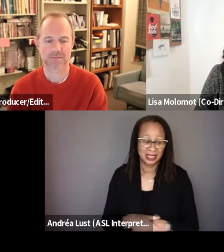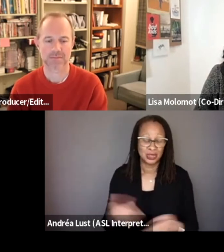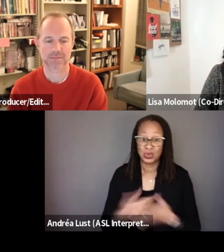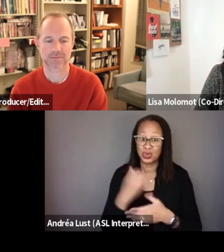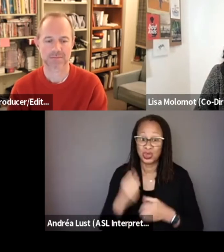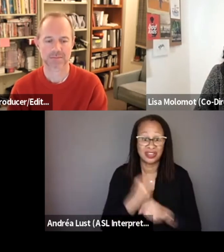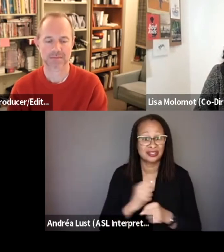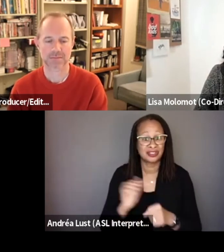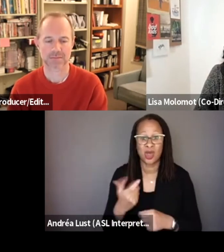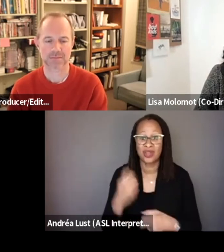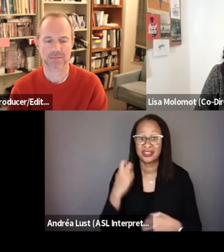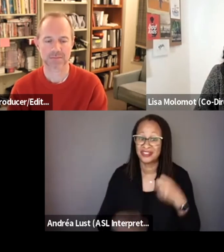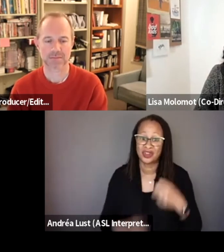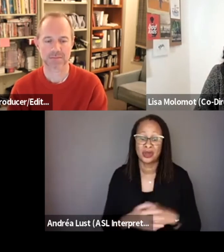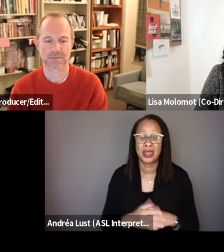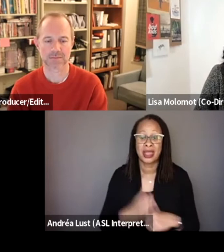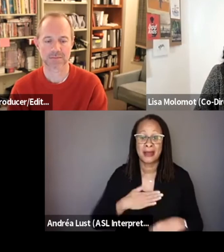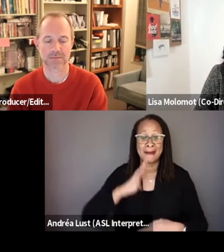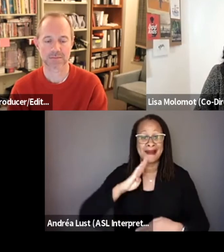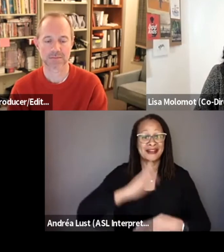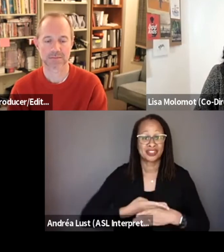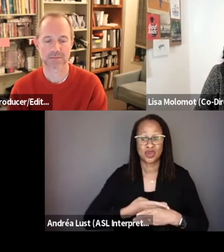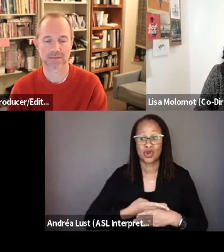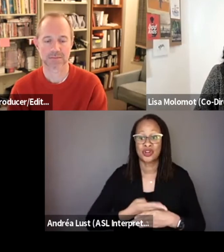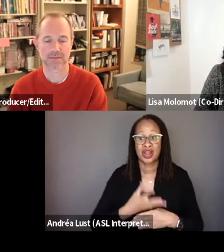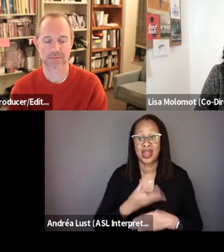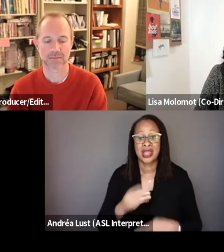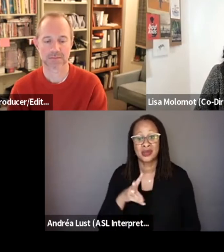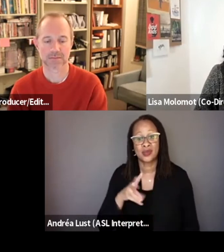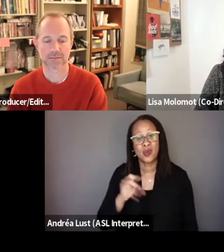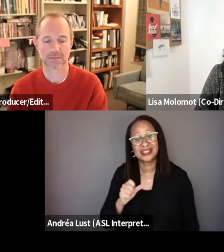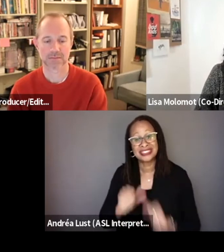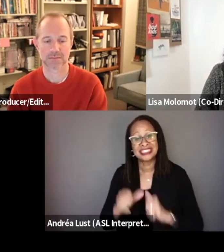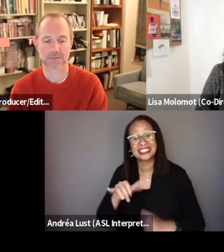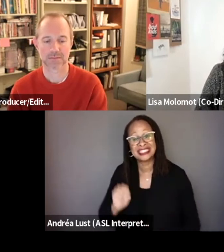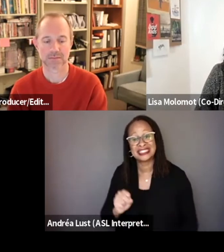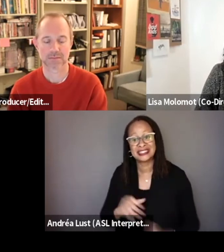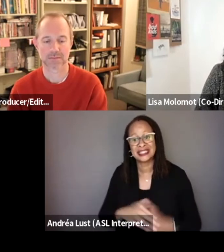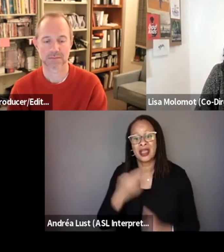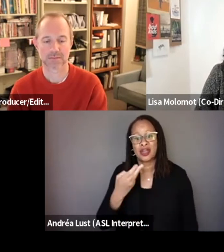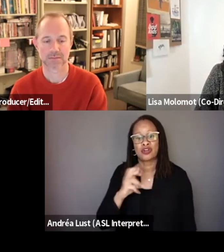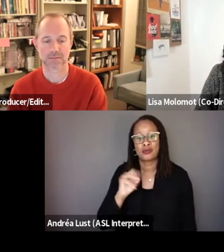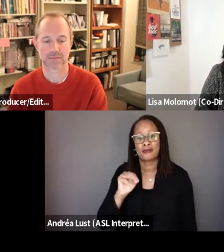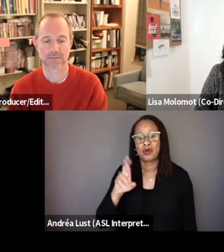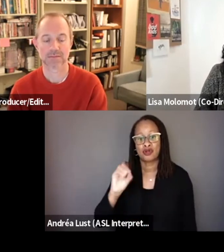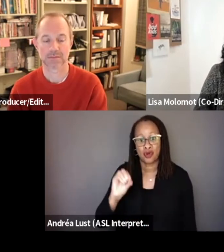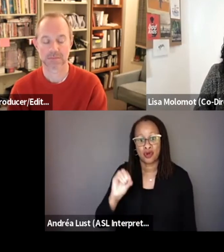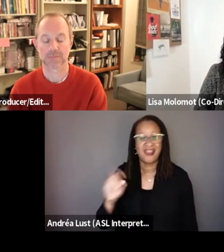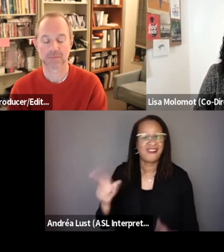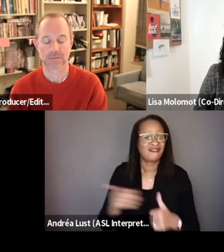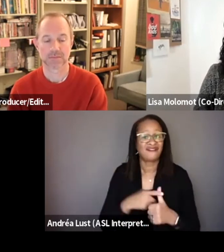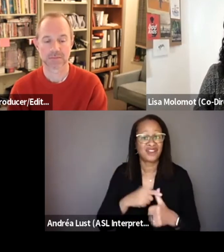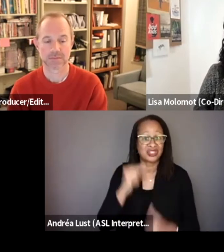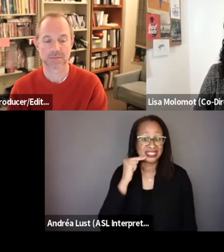My daughter is, and still is, Homero's first niece and only niece.